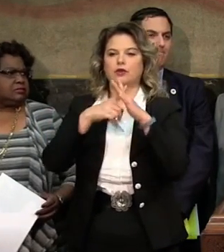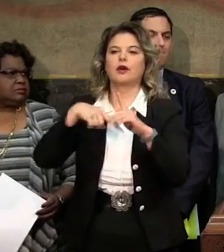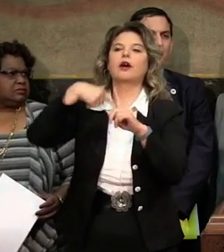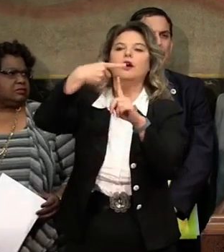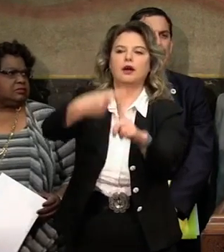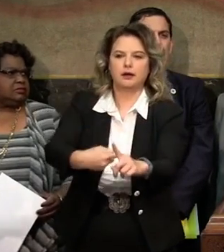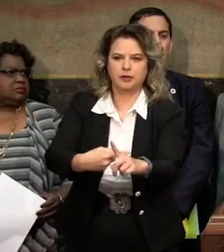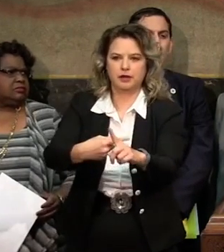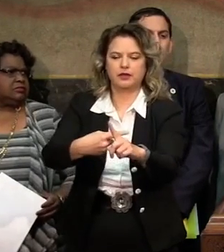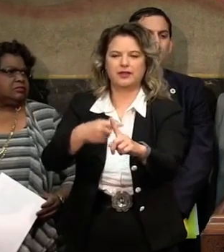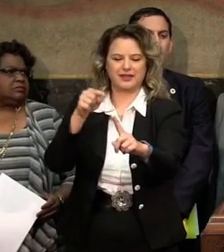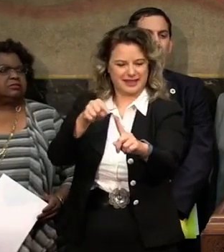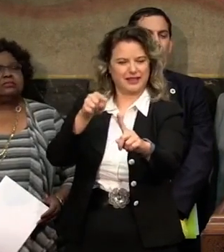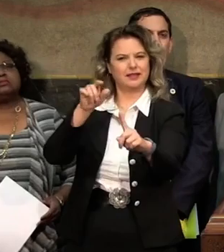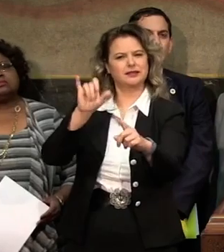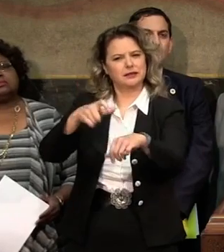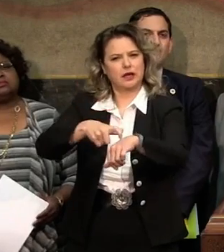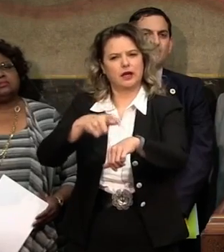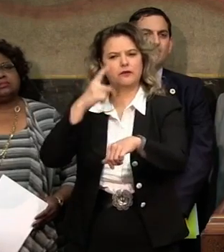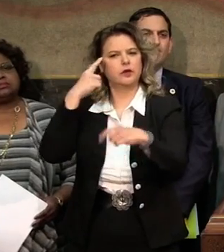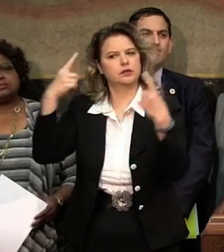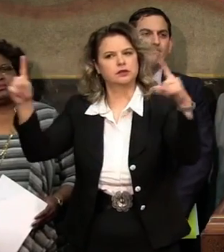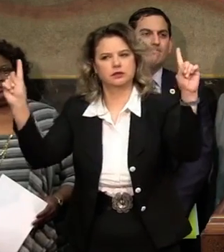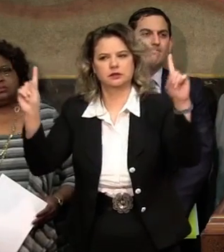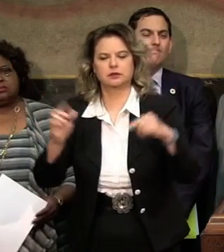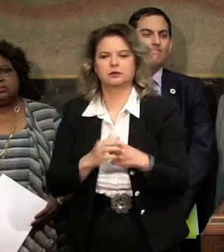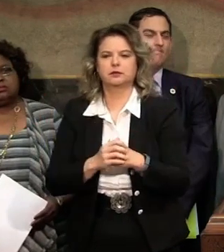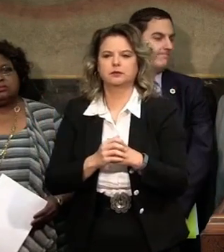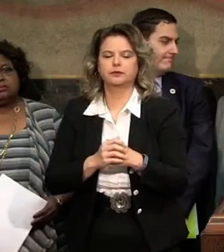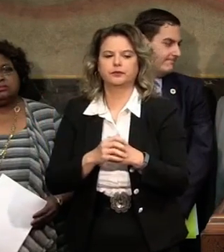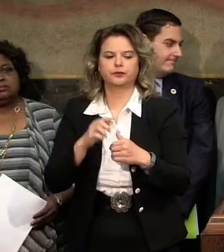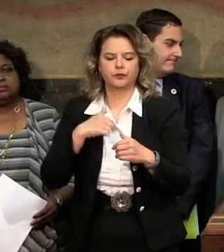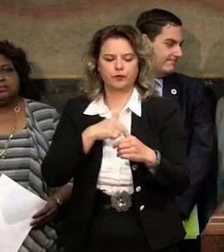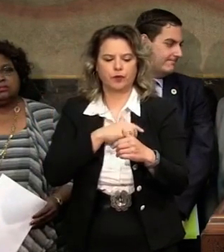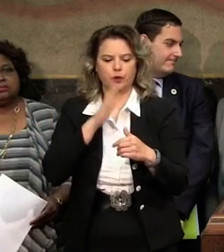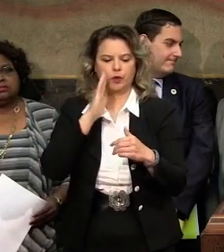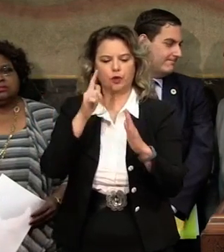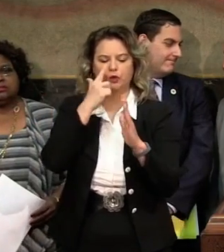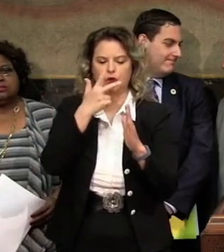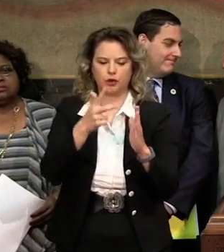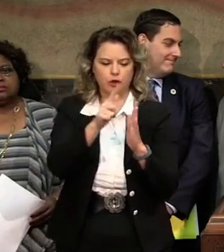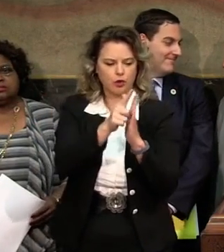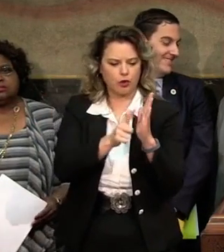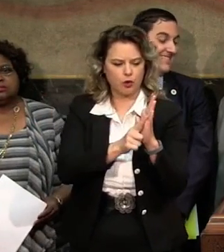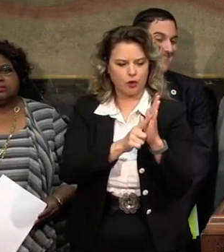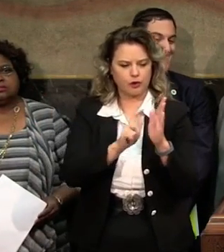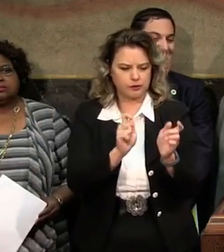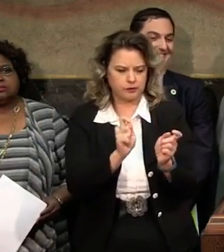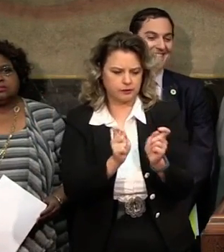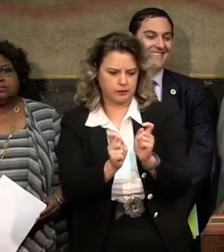we have to be successful by re-engineering allows to better target those who threaten Public Safety and